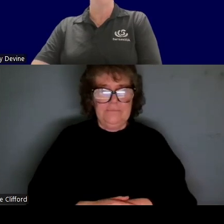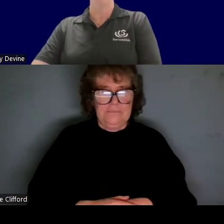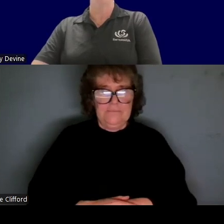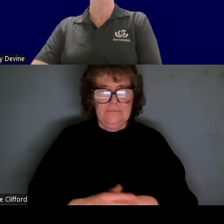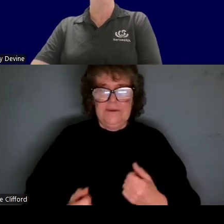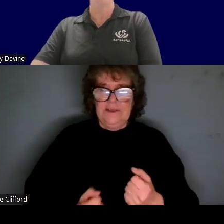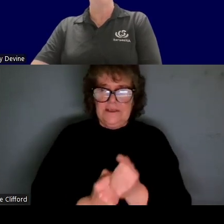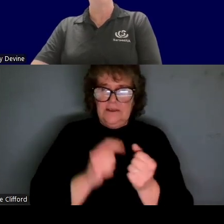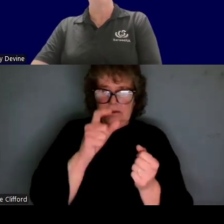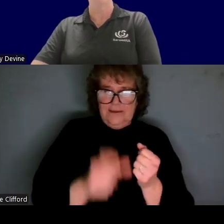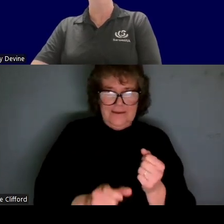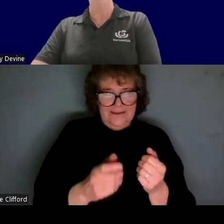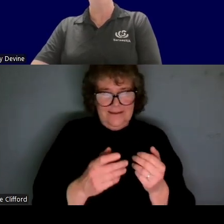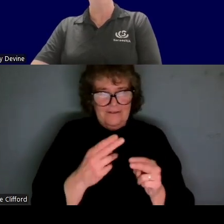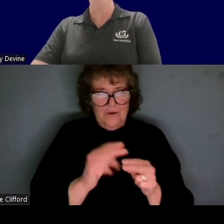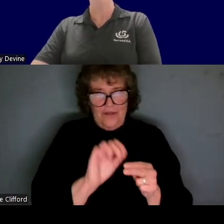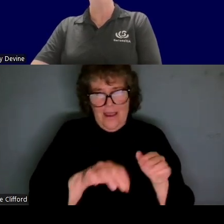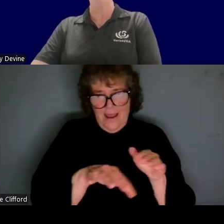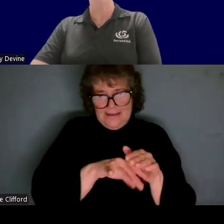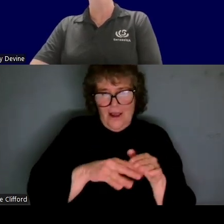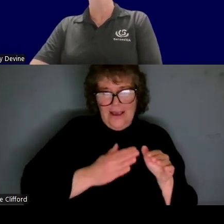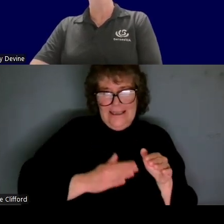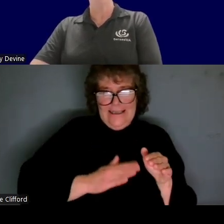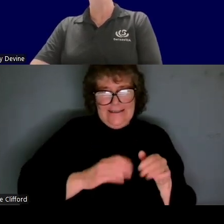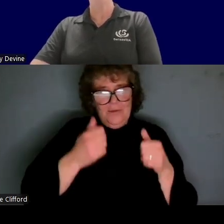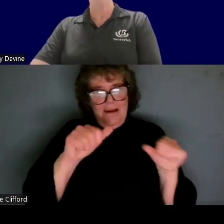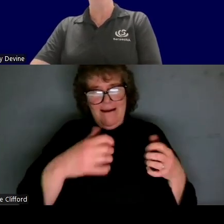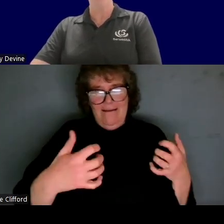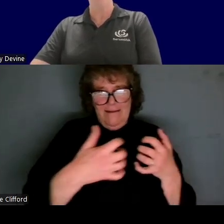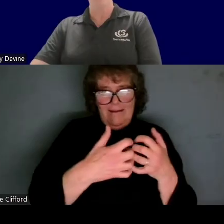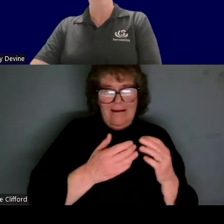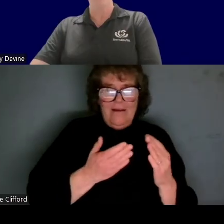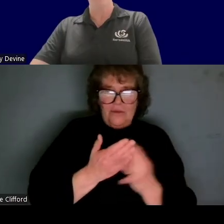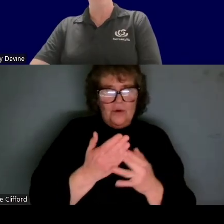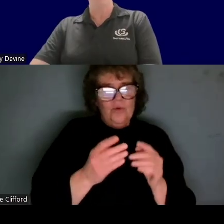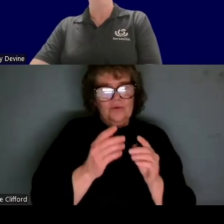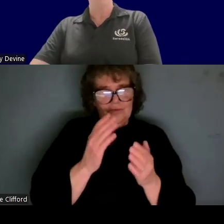meet their underlying needs through meaningful engagement, honouring their communication method,